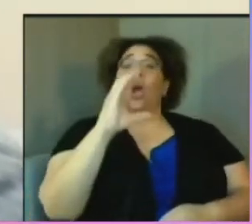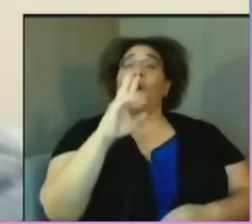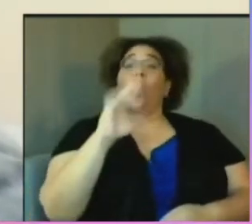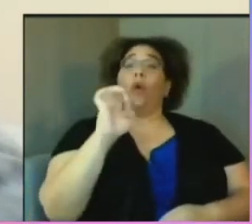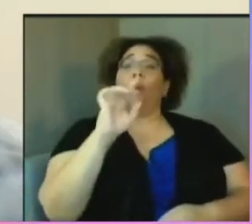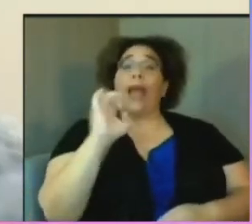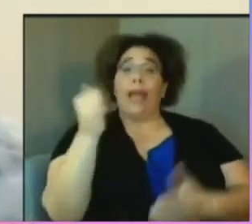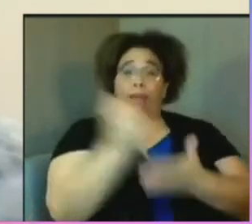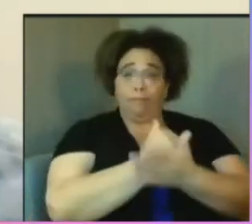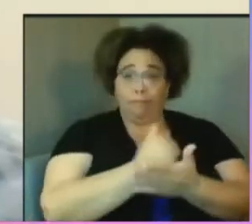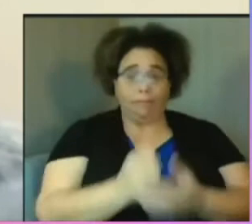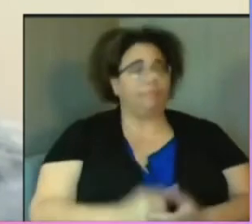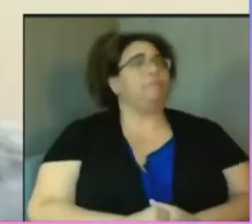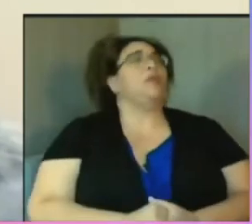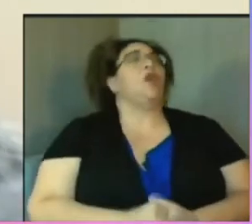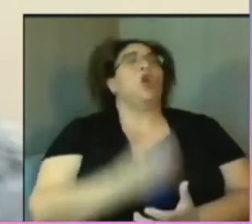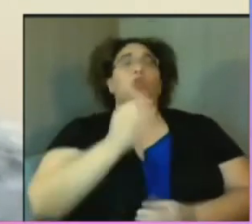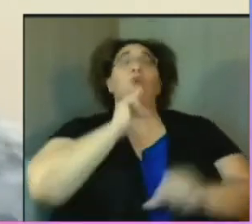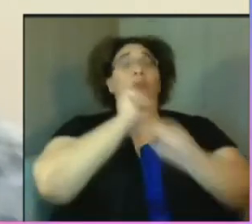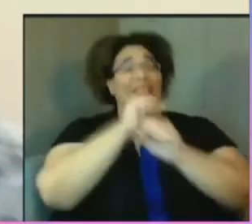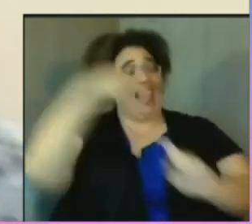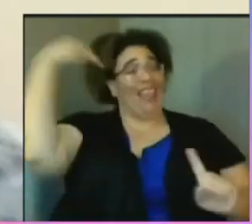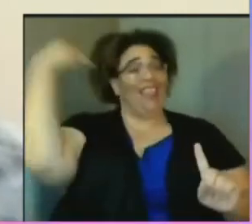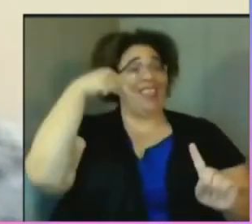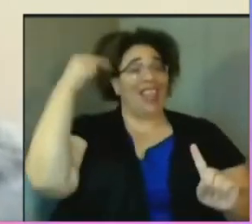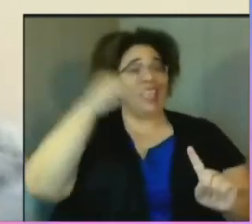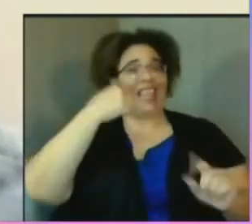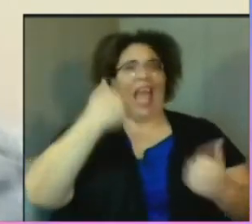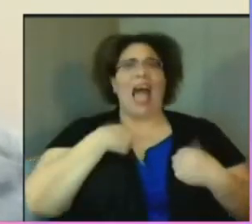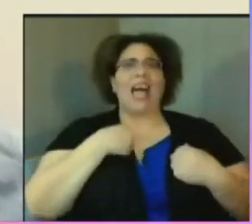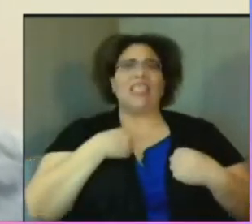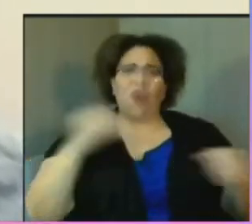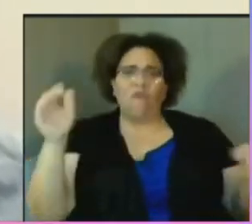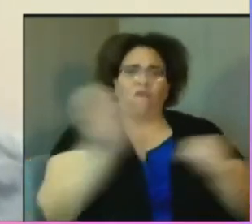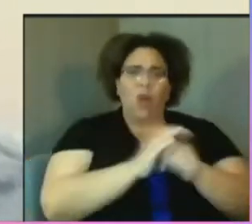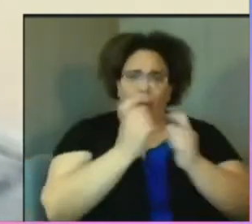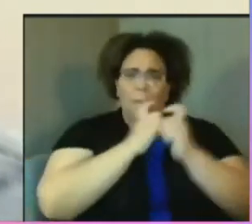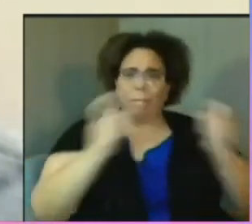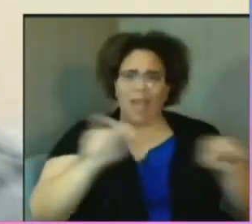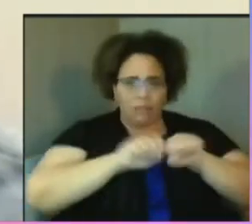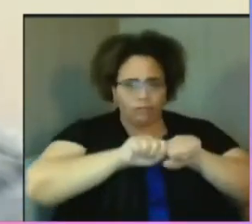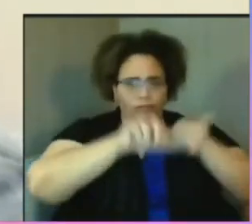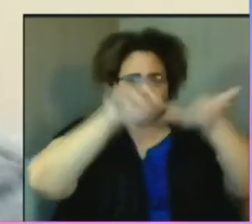violations so this actually does have sweeping implications for a lot of the areas where the Trump administration